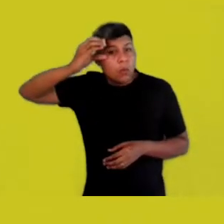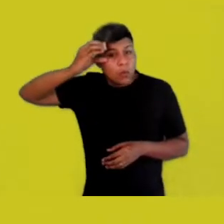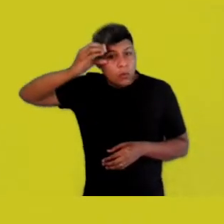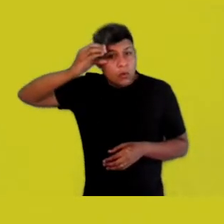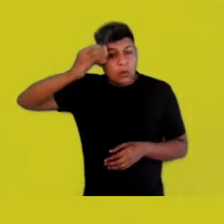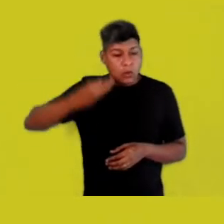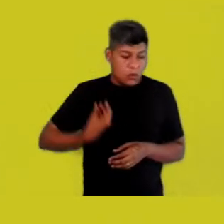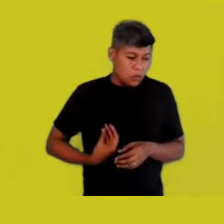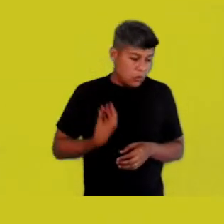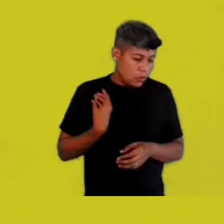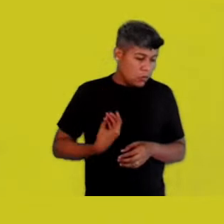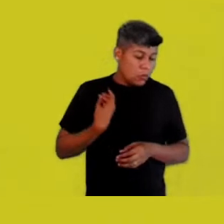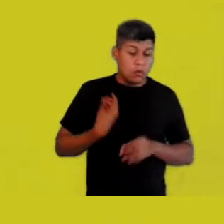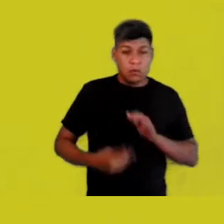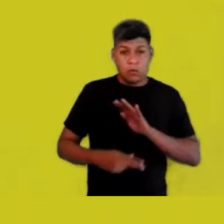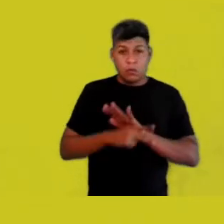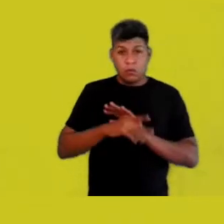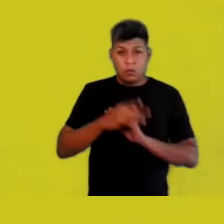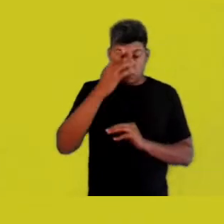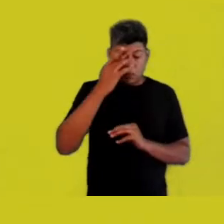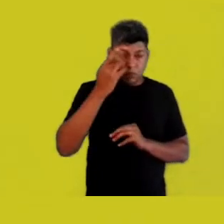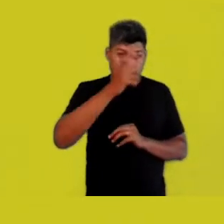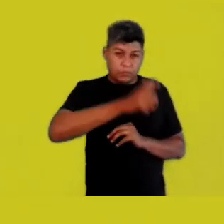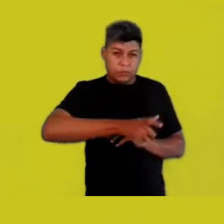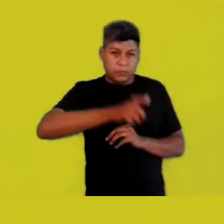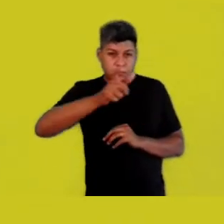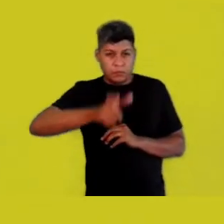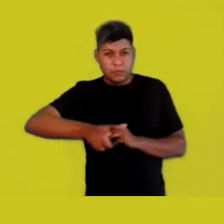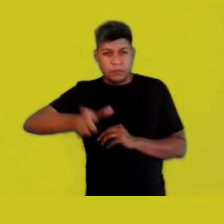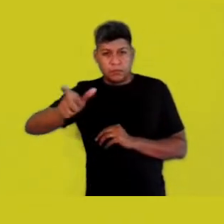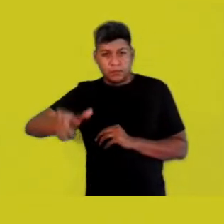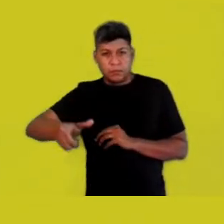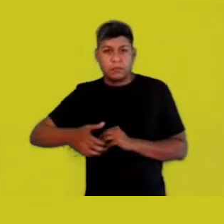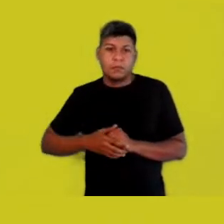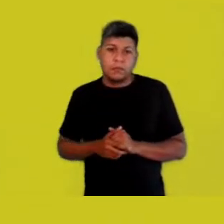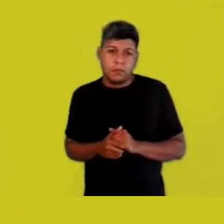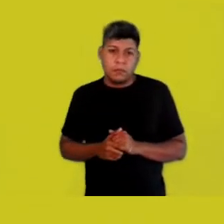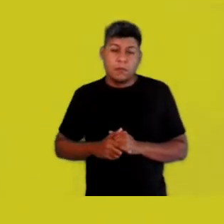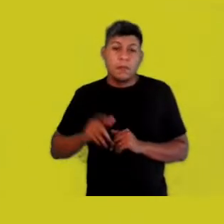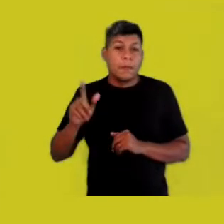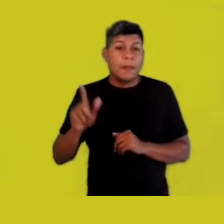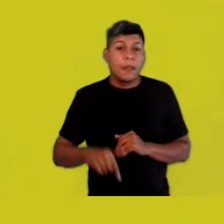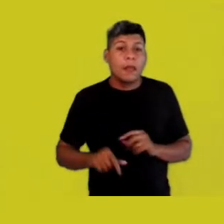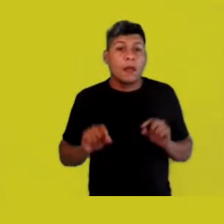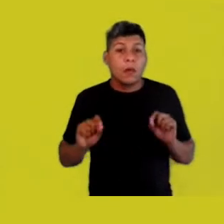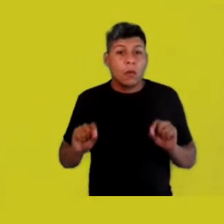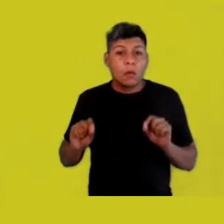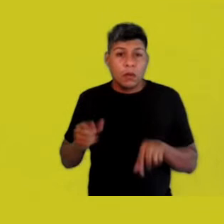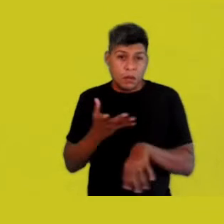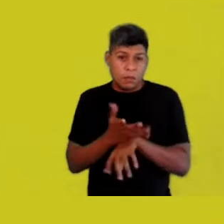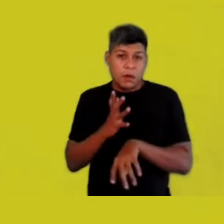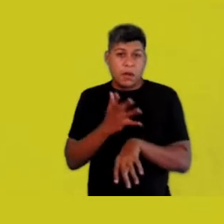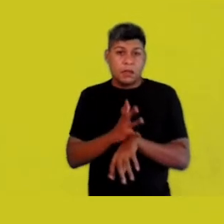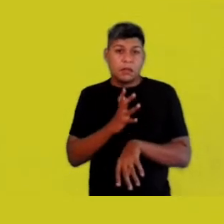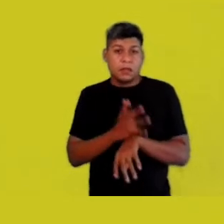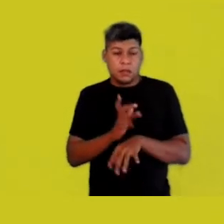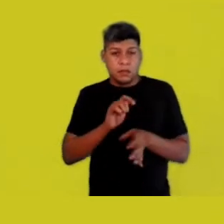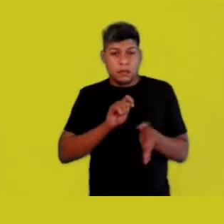related to contemporary subjects, to practices inscribed in our present,